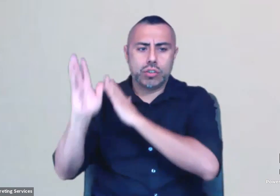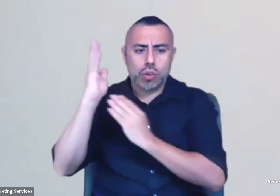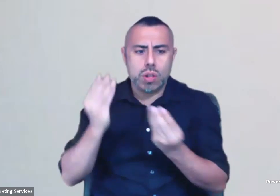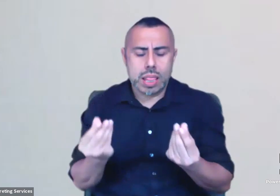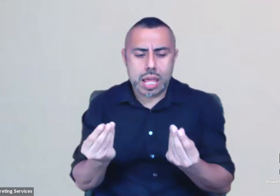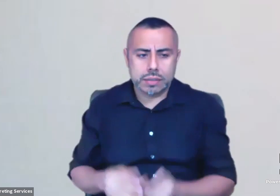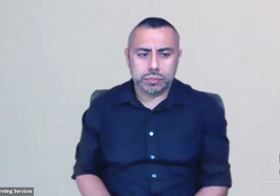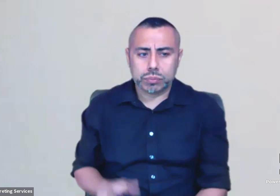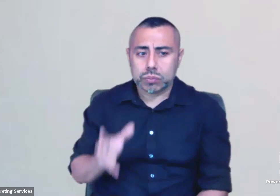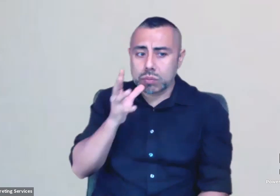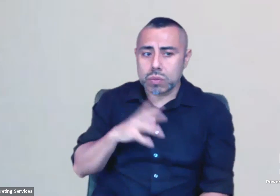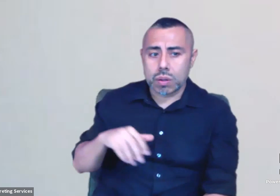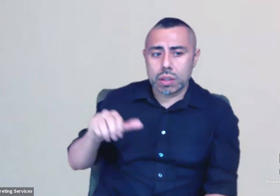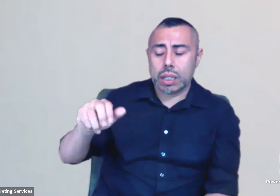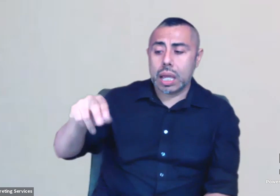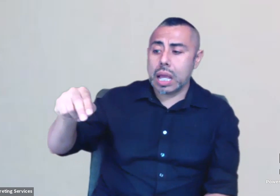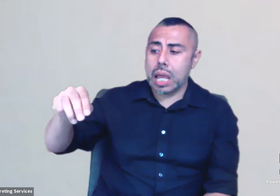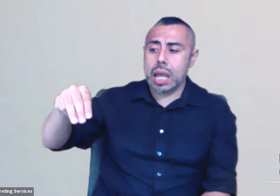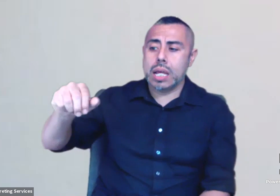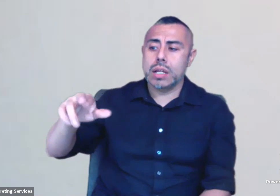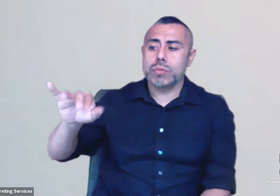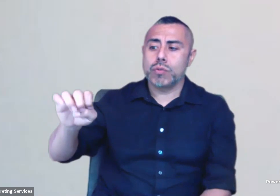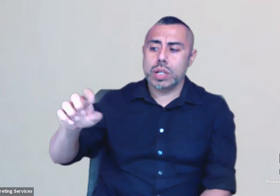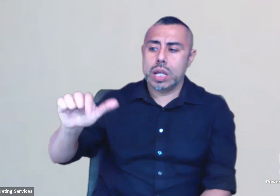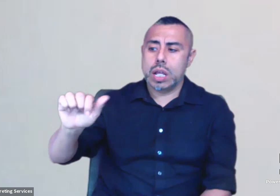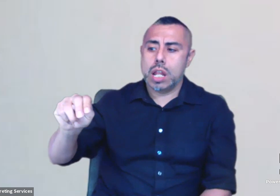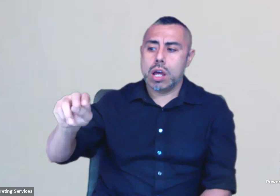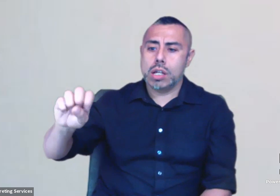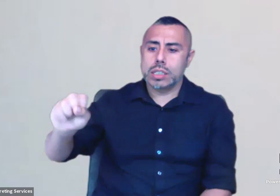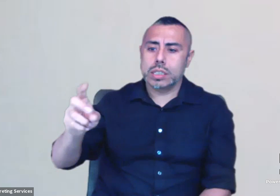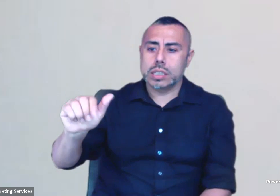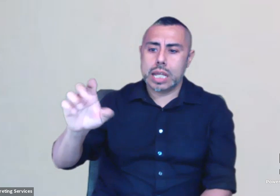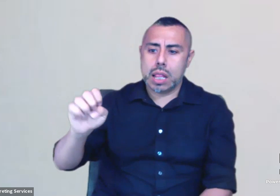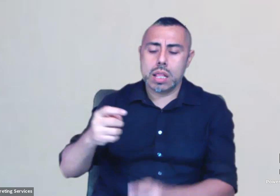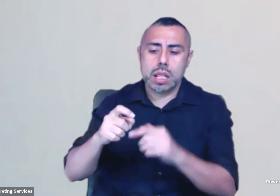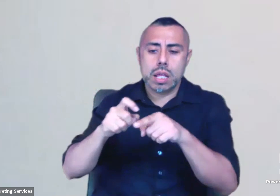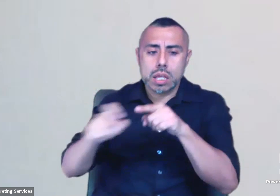Ann Marie Lonsdale calling from Oakland, California, which is Ohlone land.